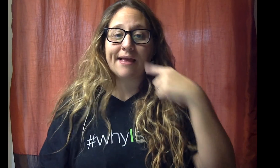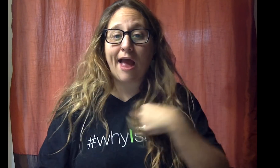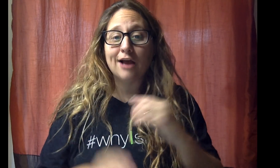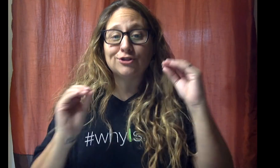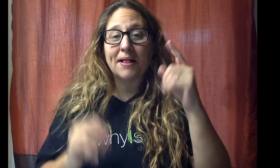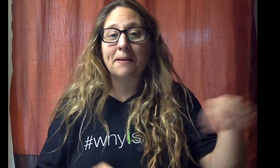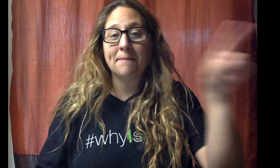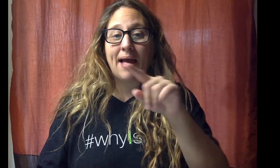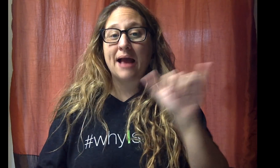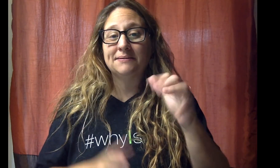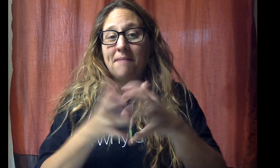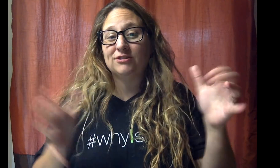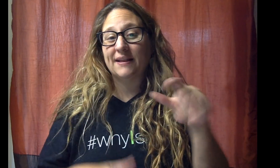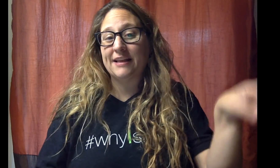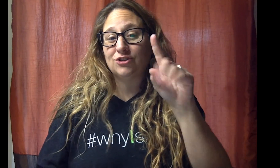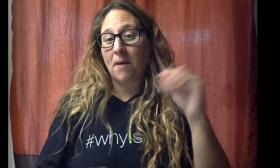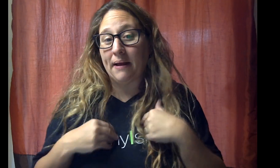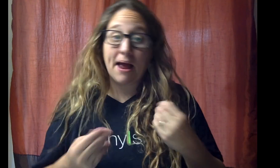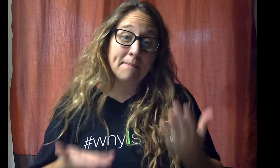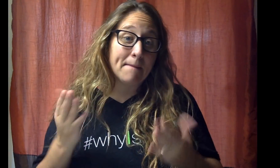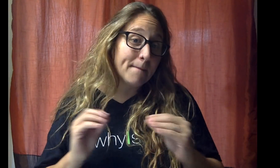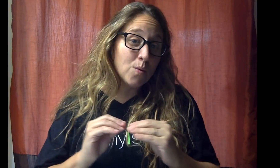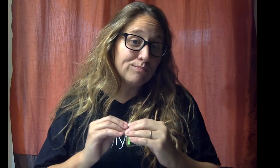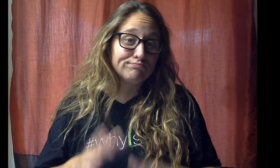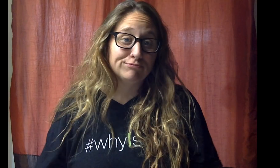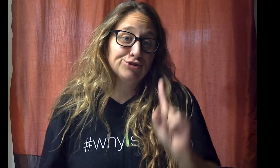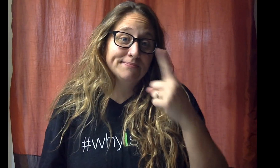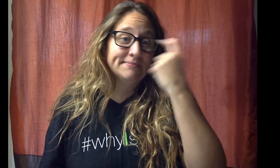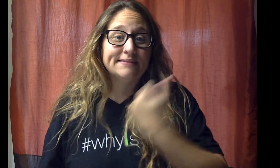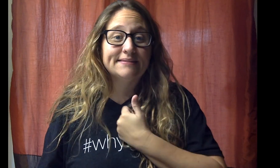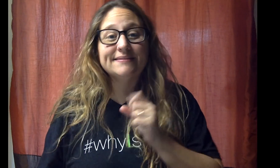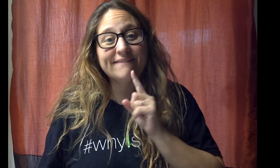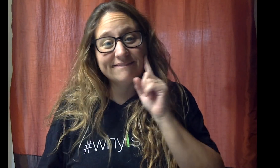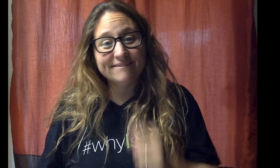I think I taught them as much as they taught me, maybe more, just because I was deaf.